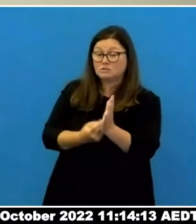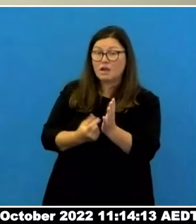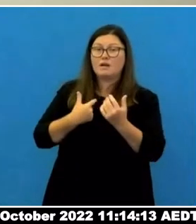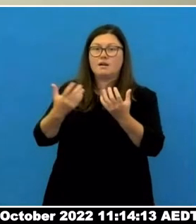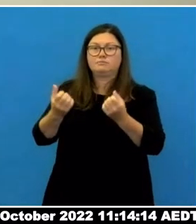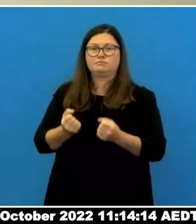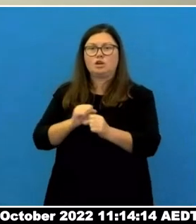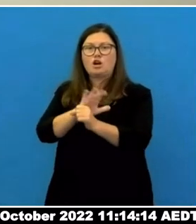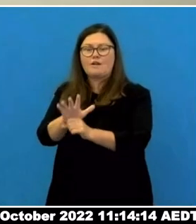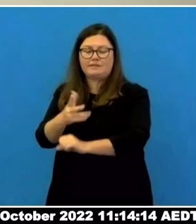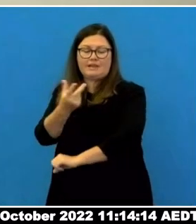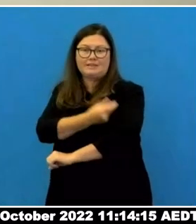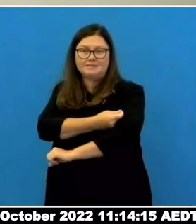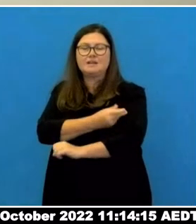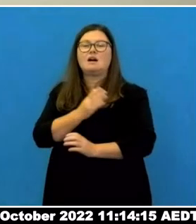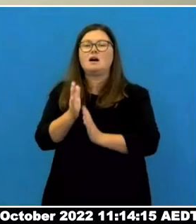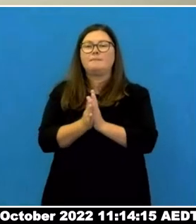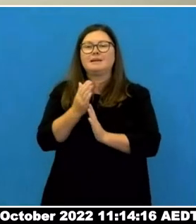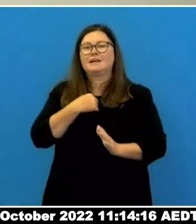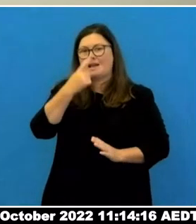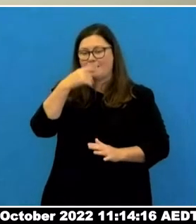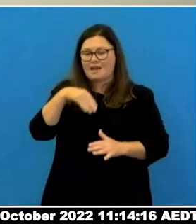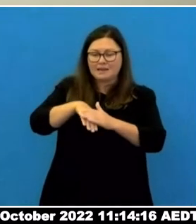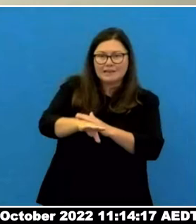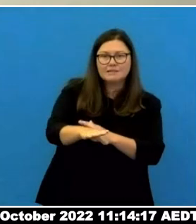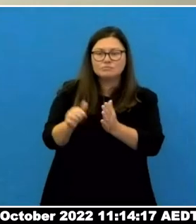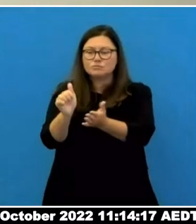so that I could go into shopping centres and other public places.